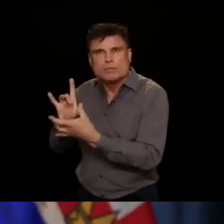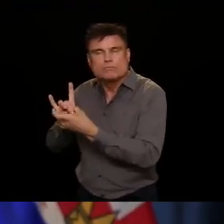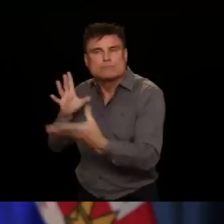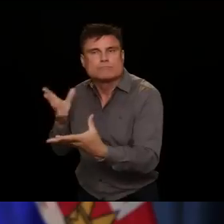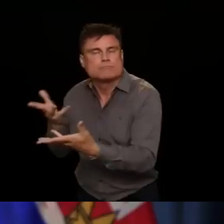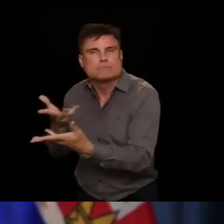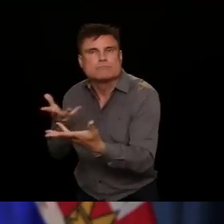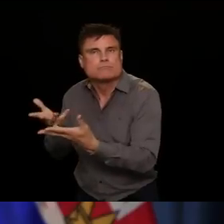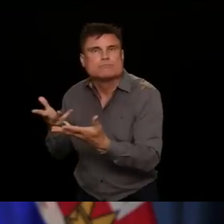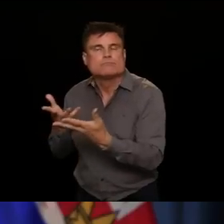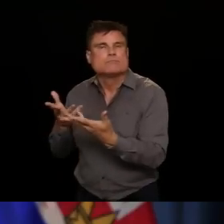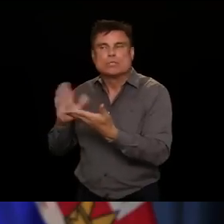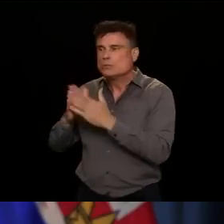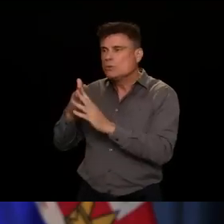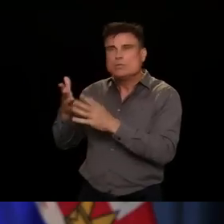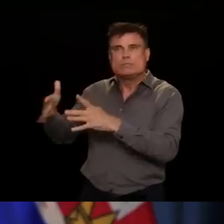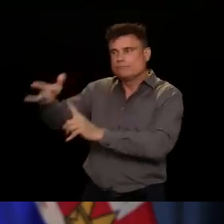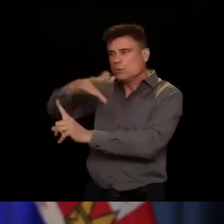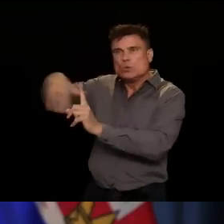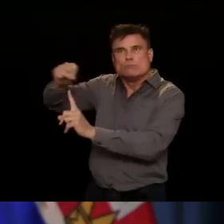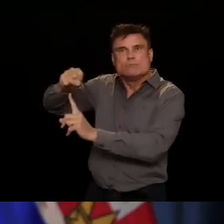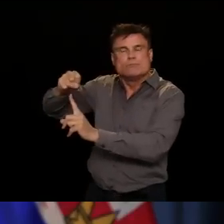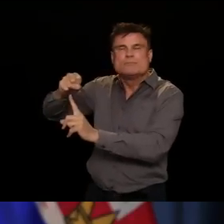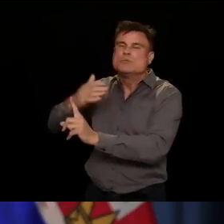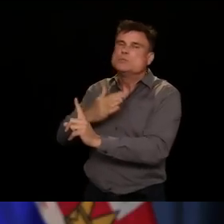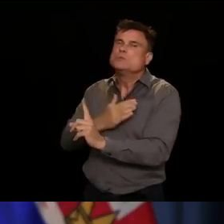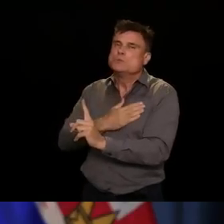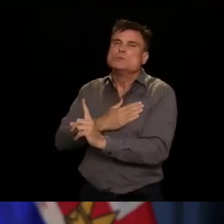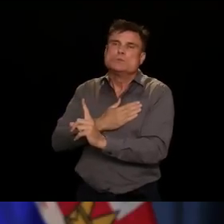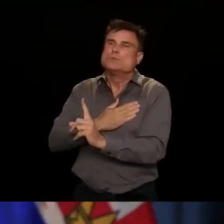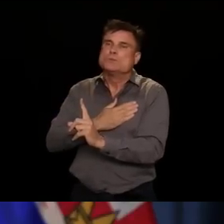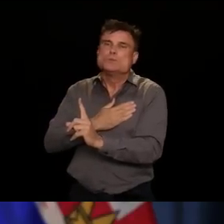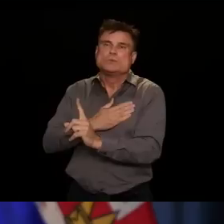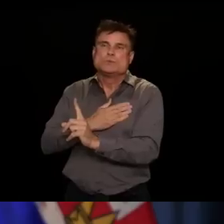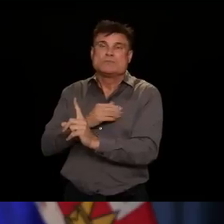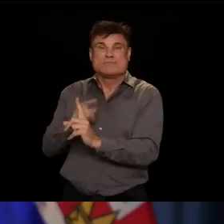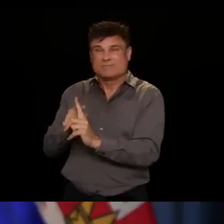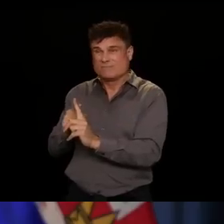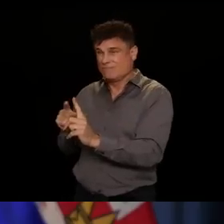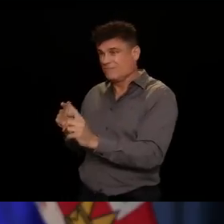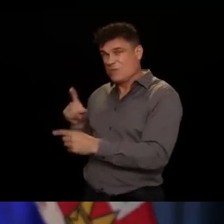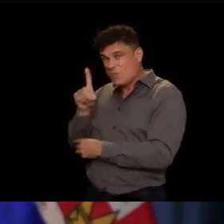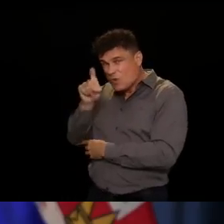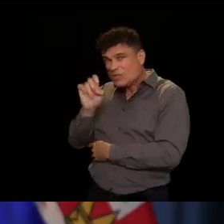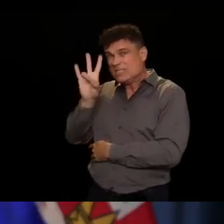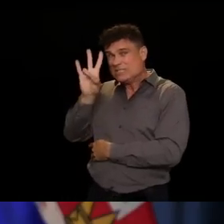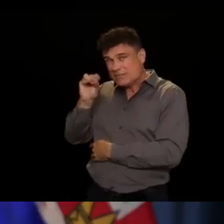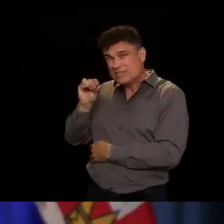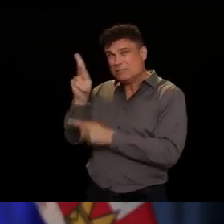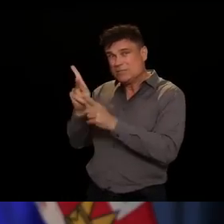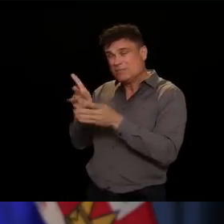and everyone, especially in these times when we are continuing to stay apart from one another more, it is so